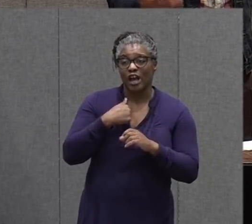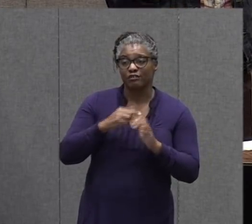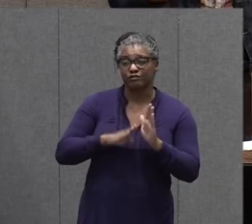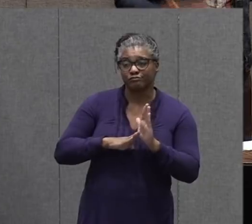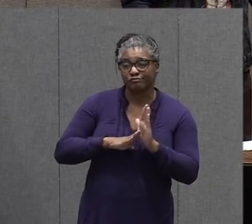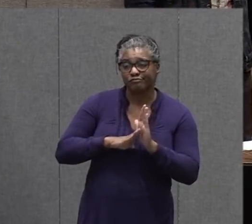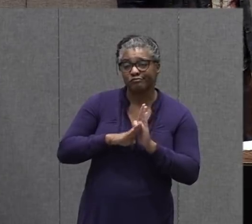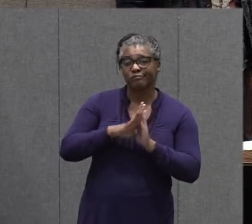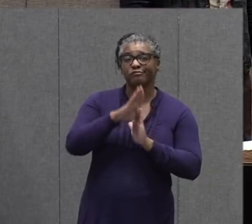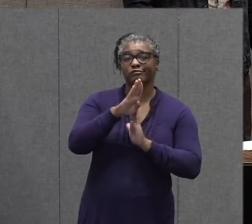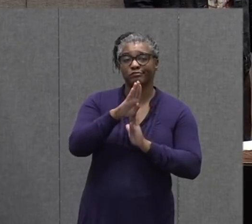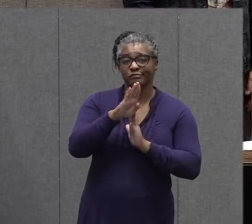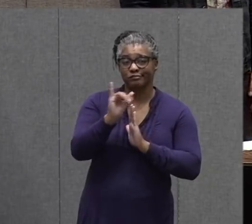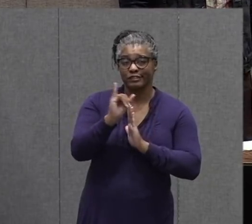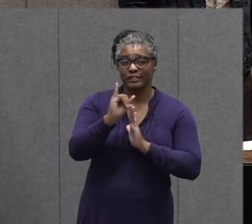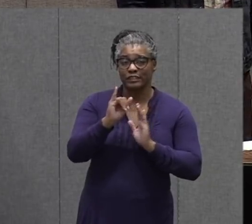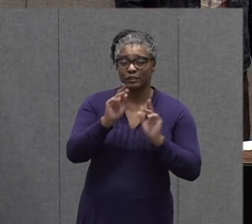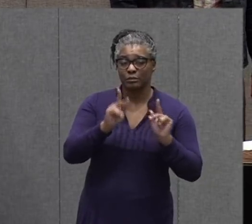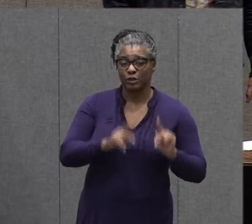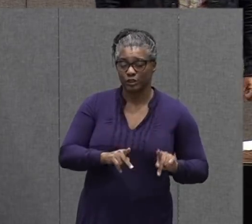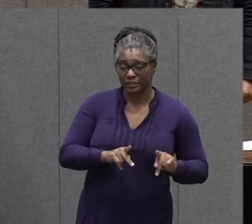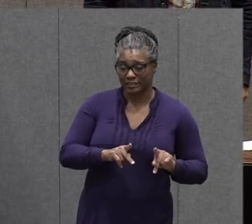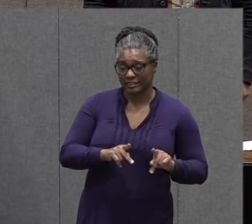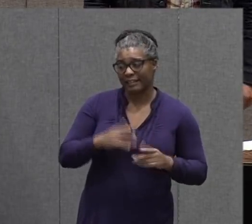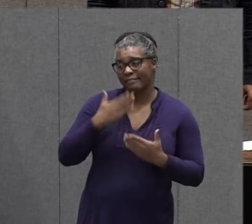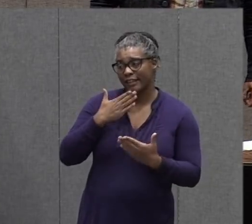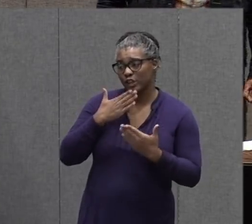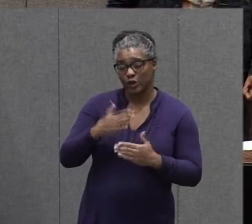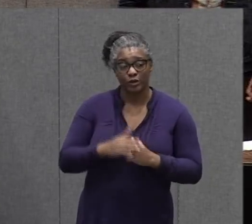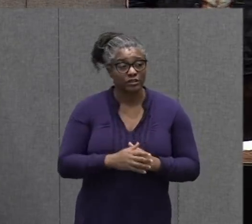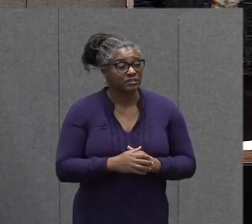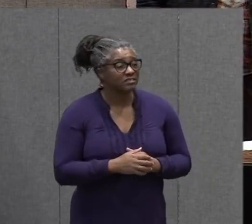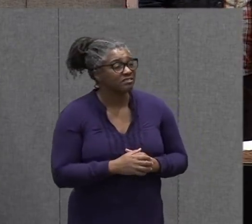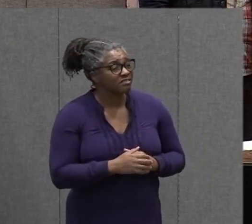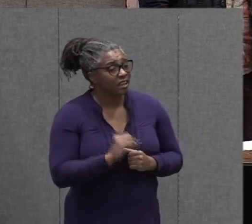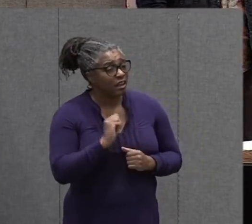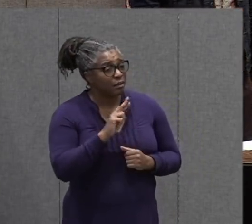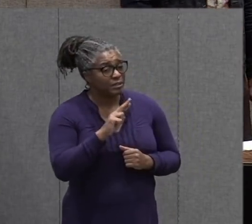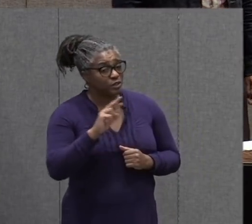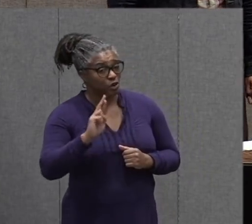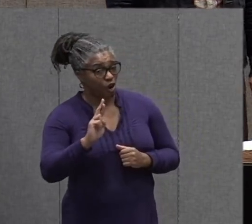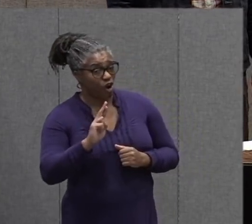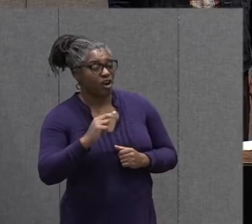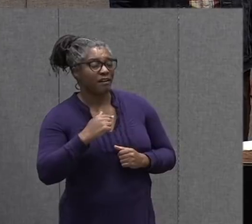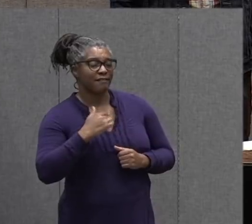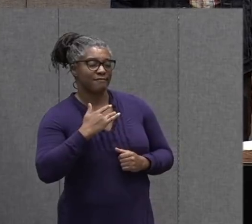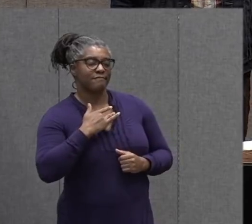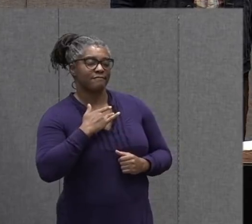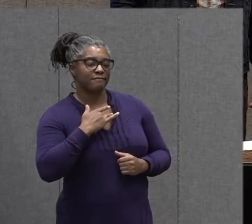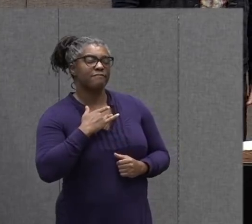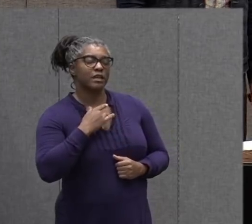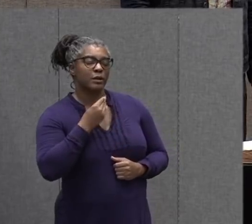I really want to thank you. [Miss Garcia] Wow, Mr. R. I really do feel a lot better. It was heartfelt.